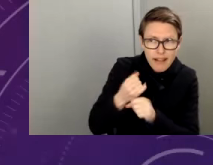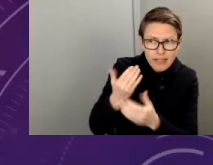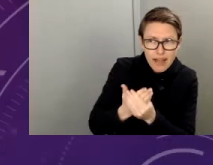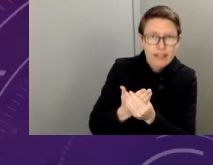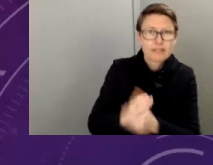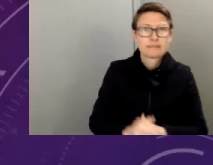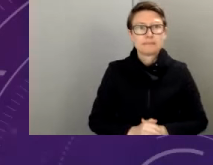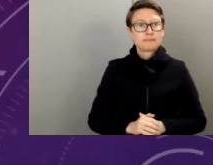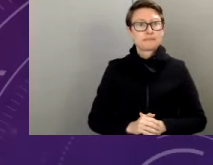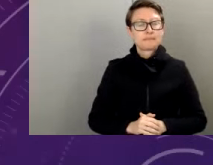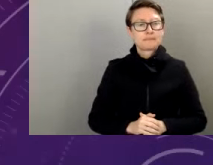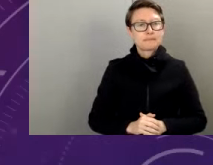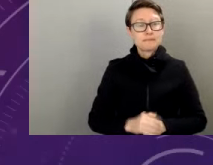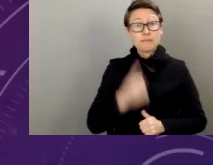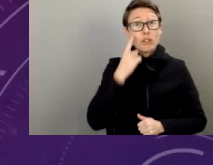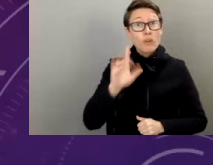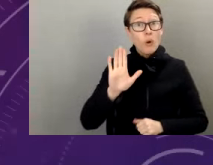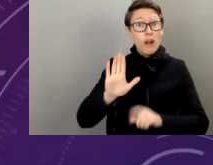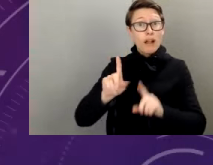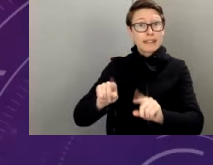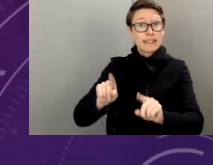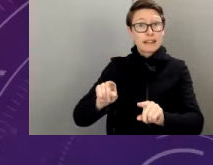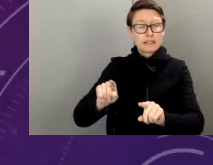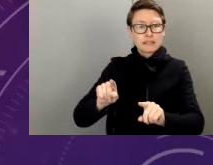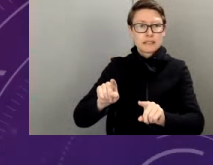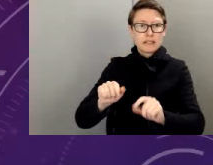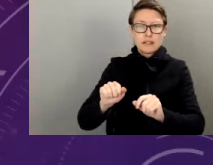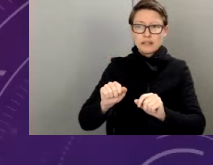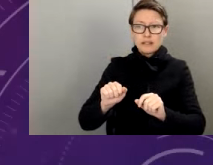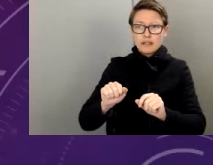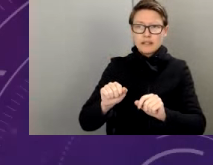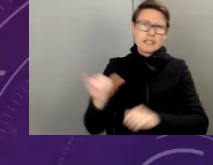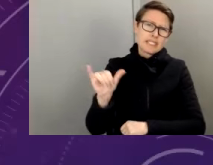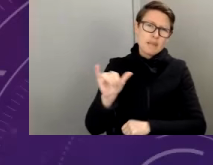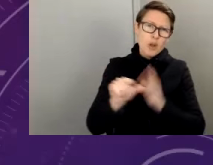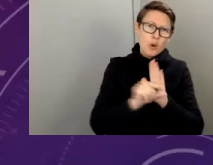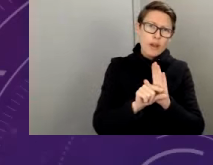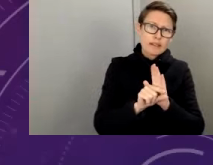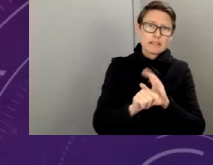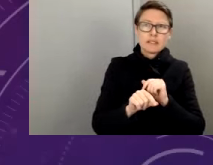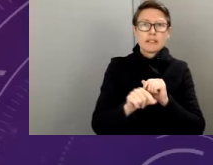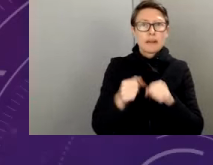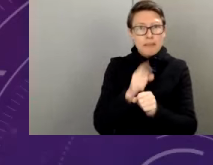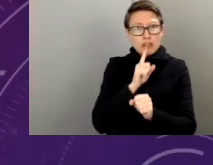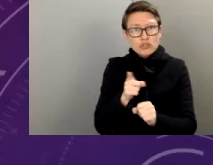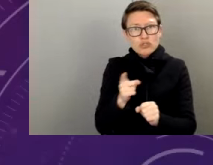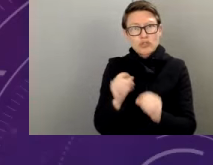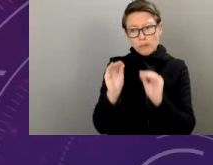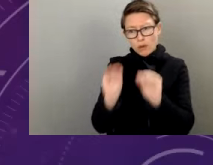Let's see for your attendance, which is similar to your grades, it just needs to make sure you have their ID numbers.